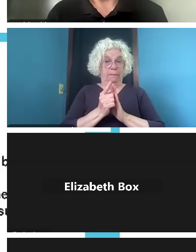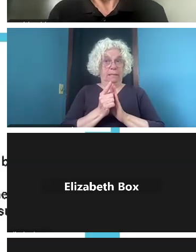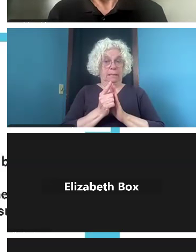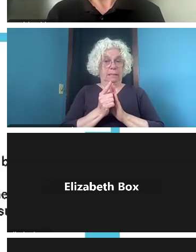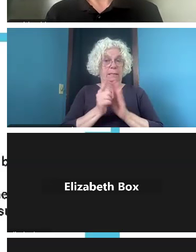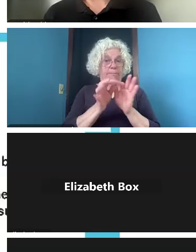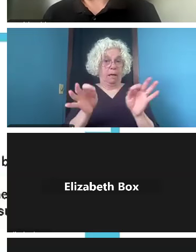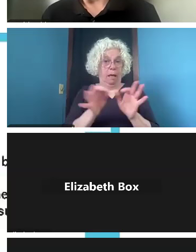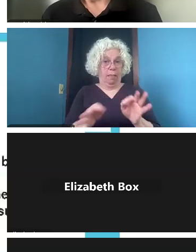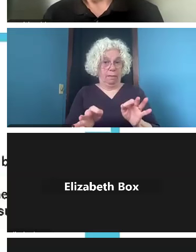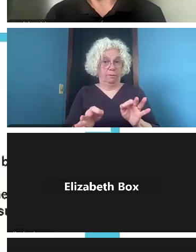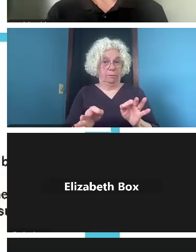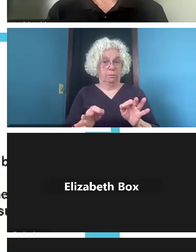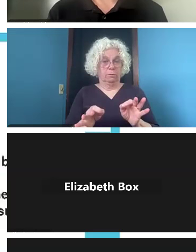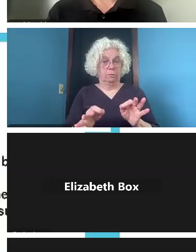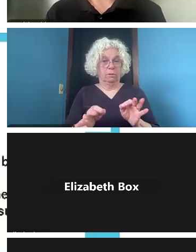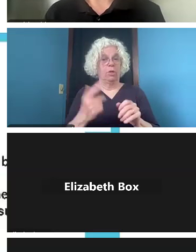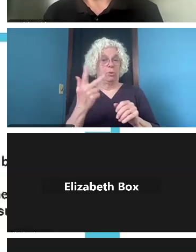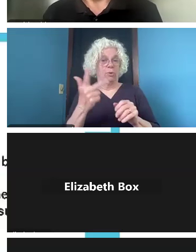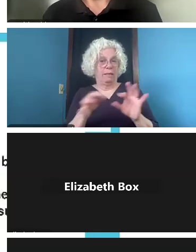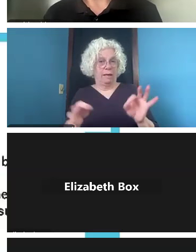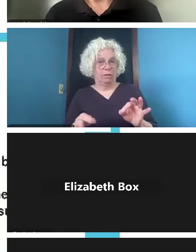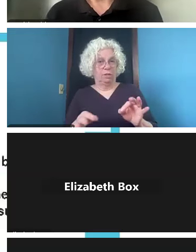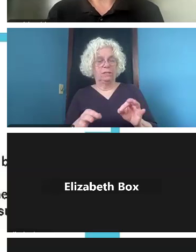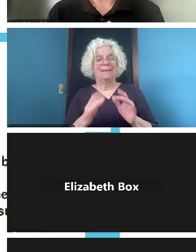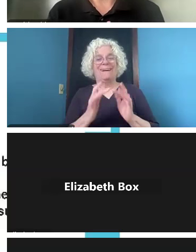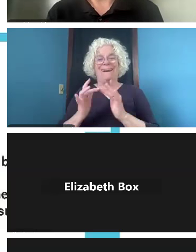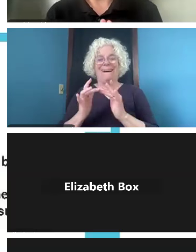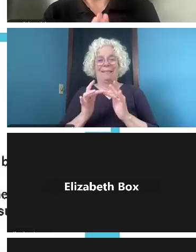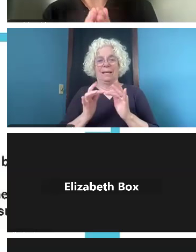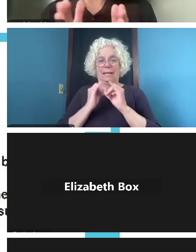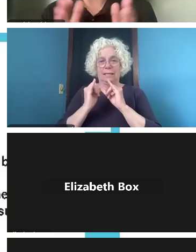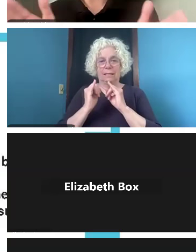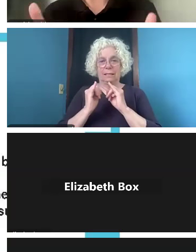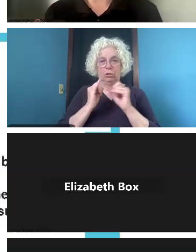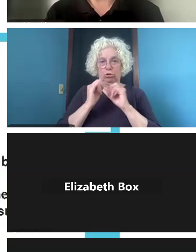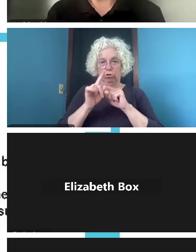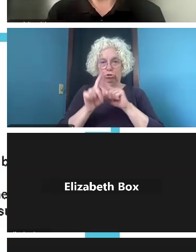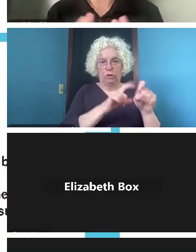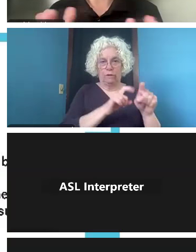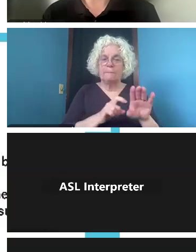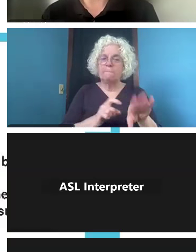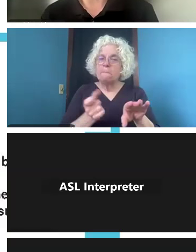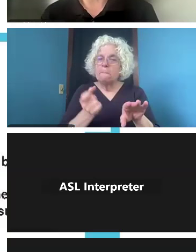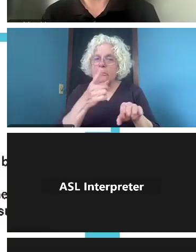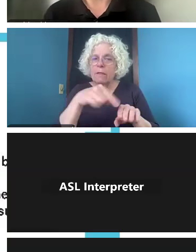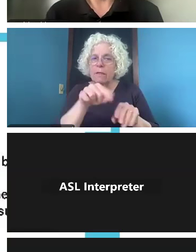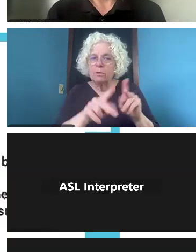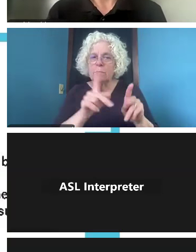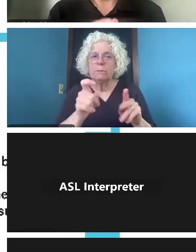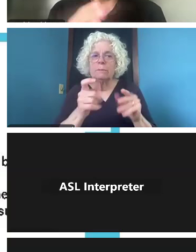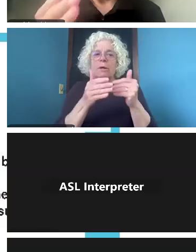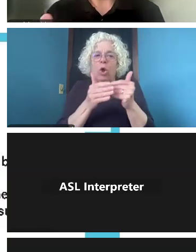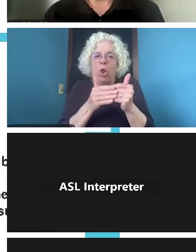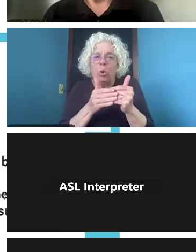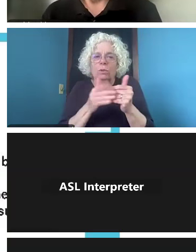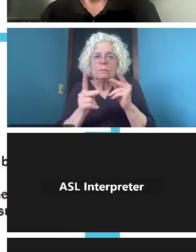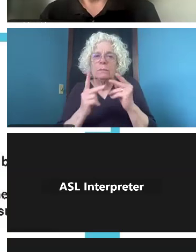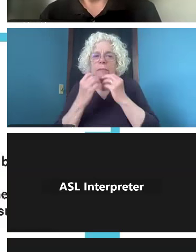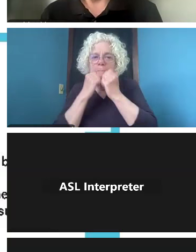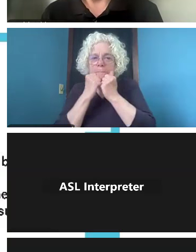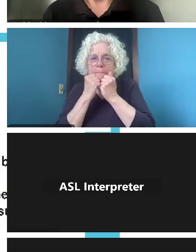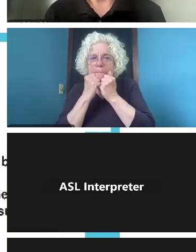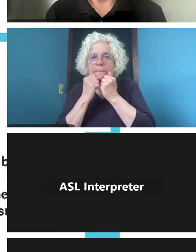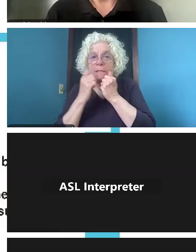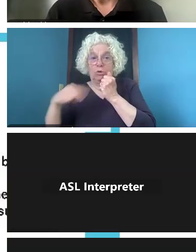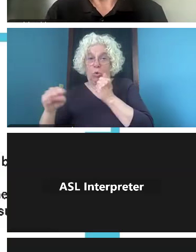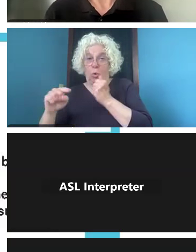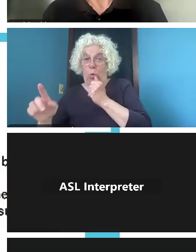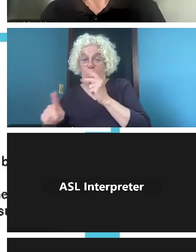But keep in mind, in order to qualify, you had to be at least a close connection or a loved one to our populations there,